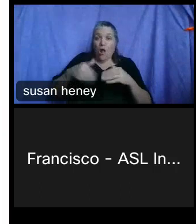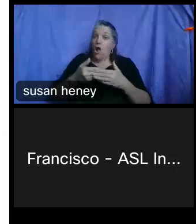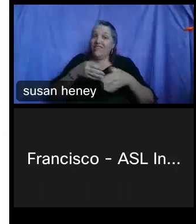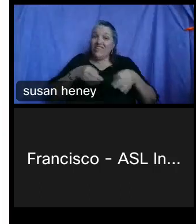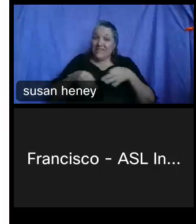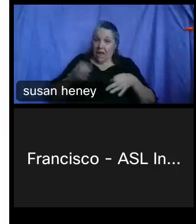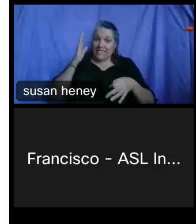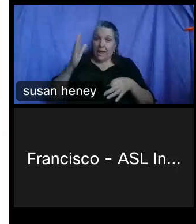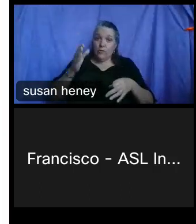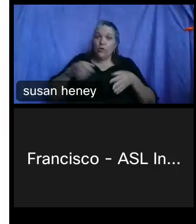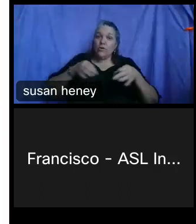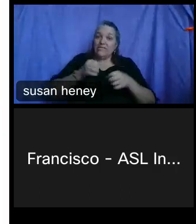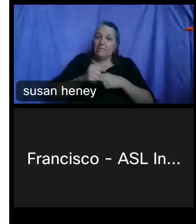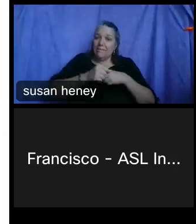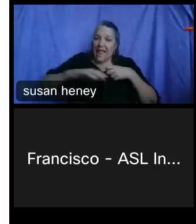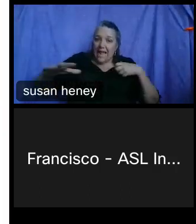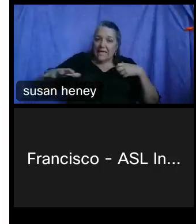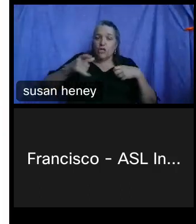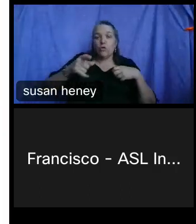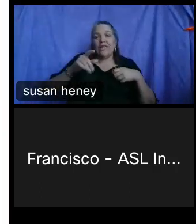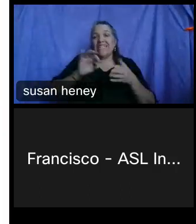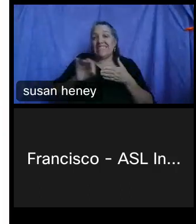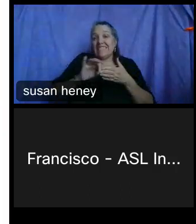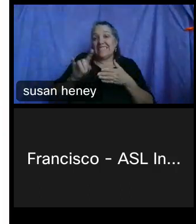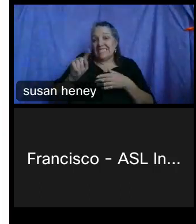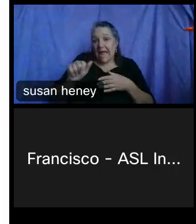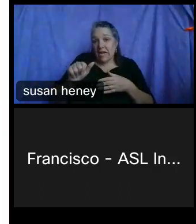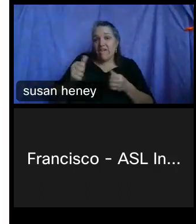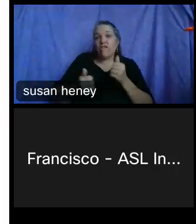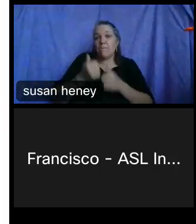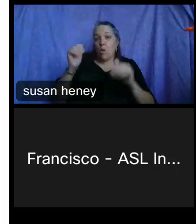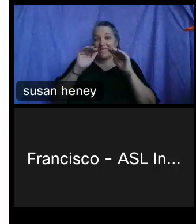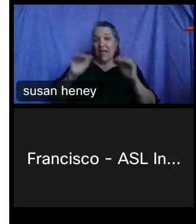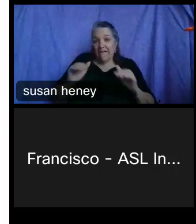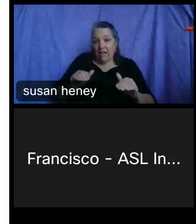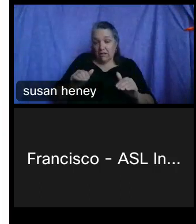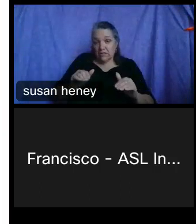you are able to get census data from most of these levels of geography, or data from most of these